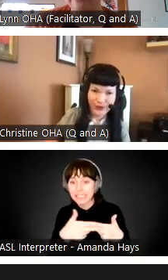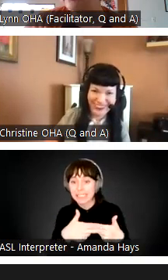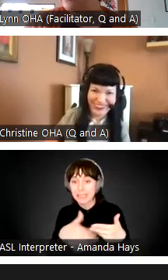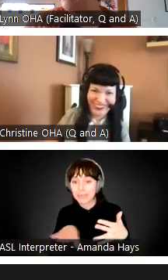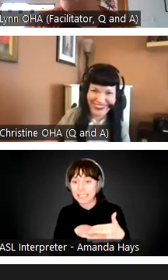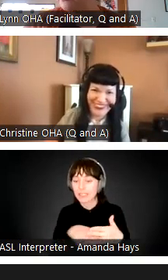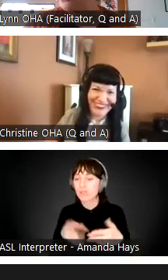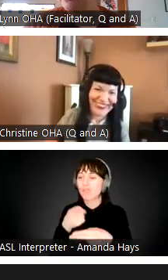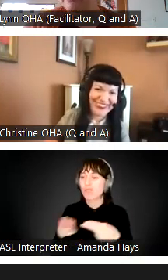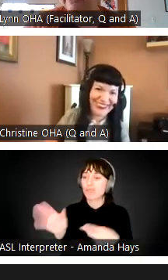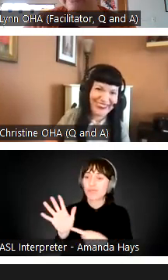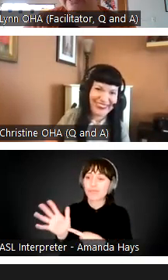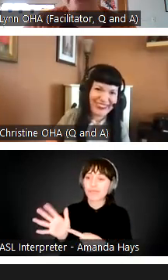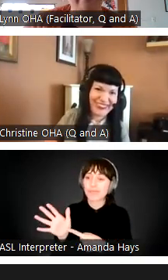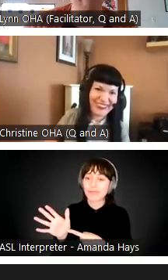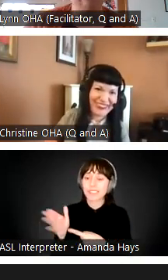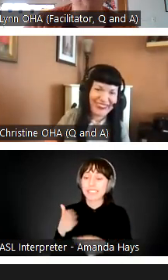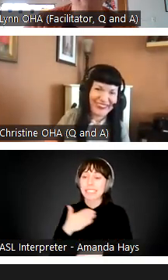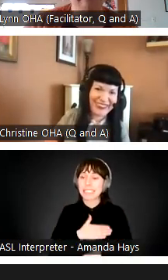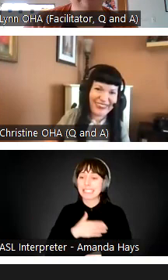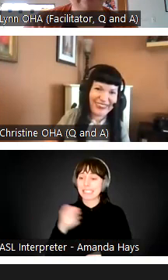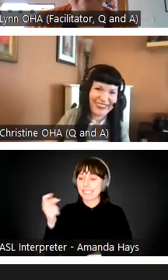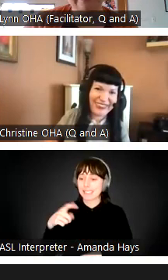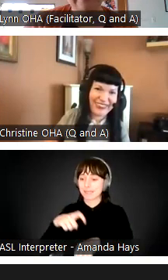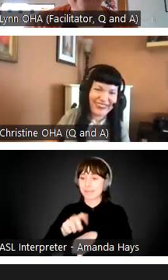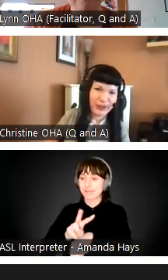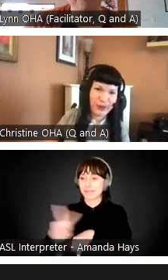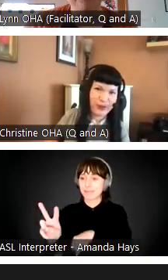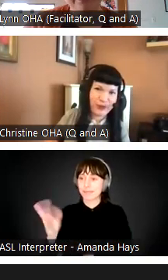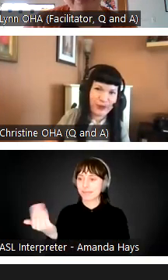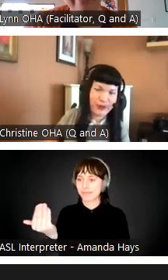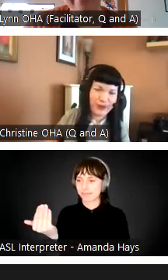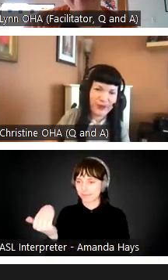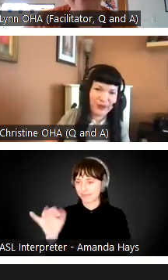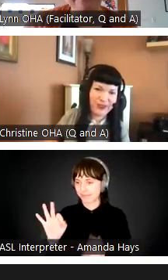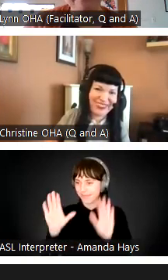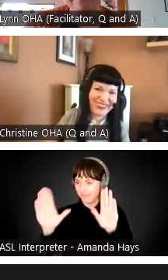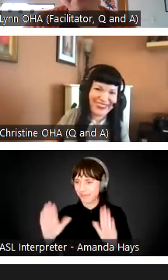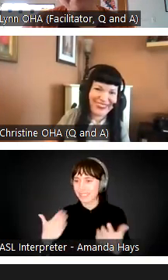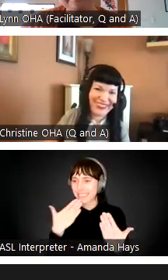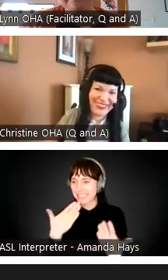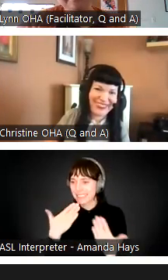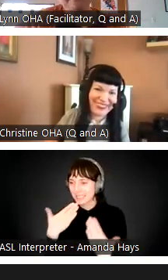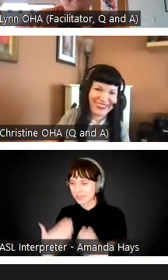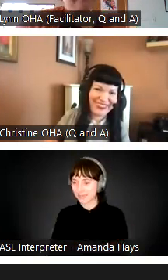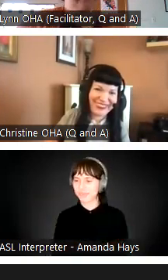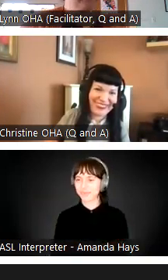here. If everyone could please come back at 2:15, that would be wonderful. Thank you.